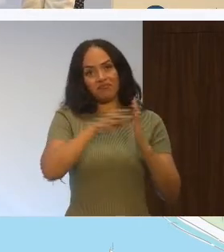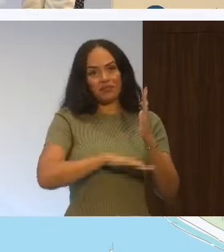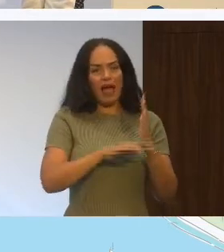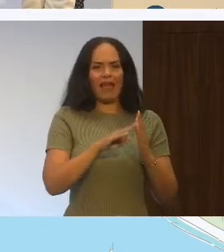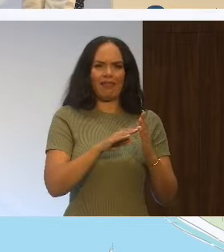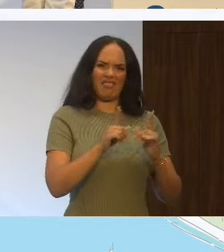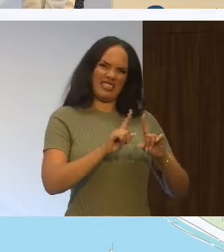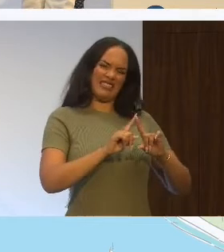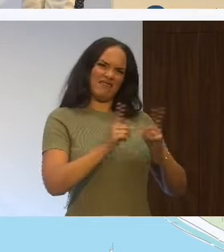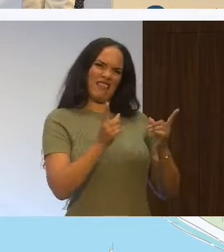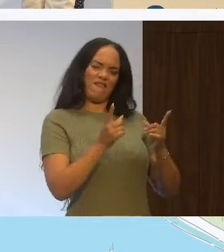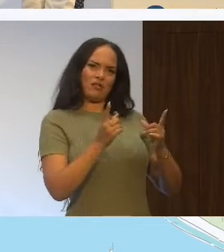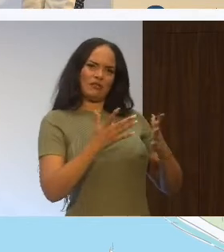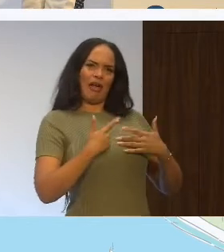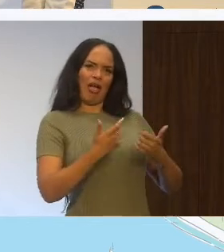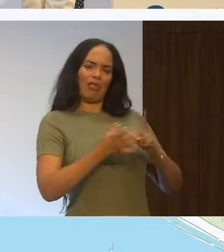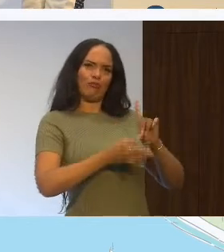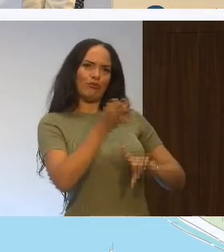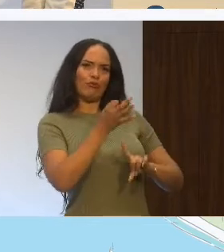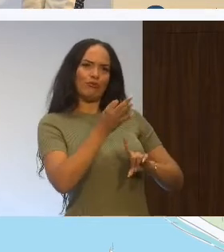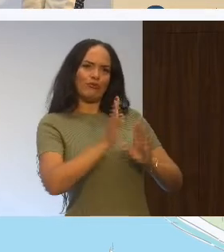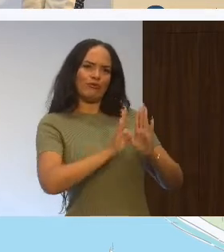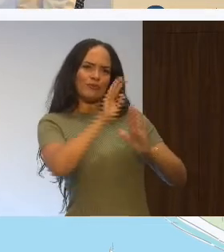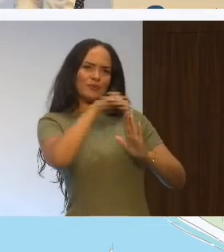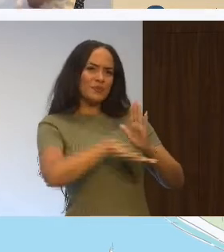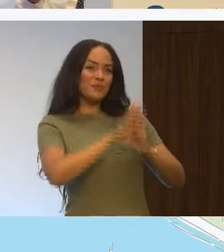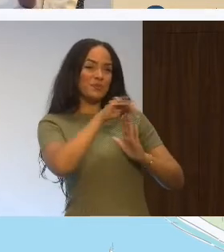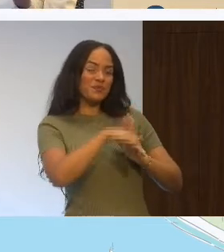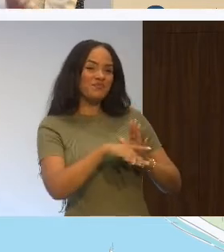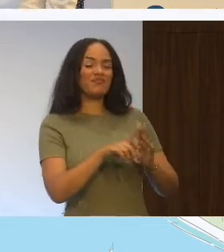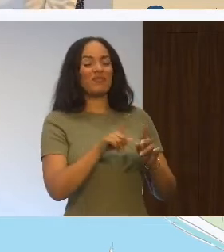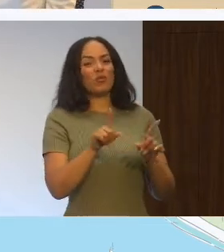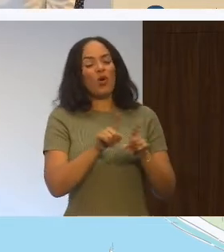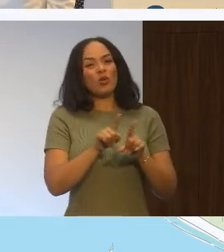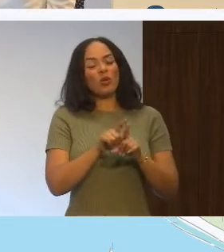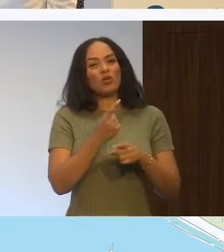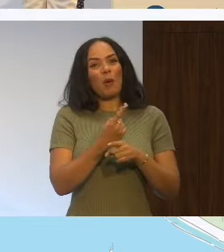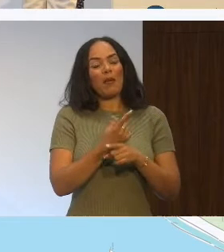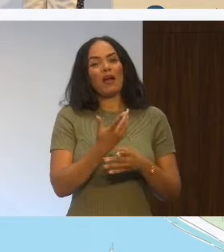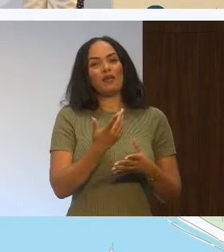And what the what the natural history of of of of the disorder is going to be.